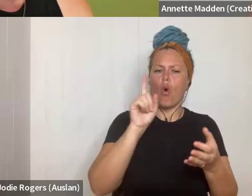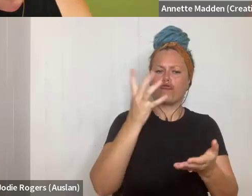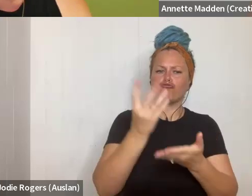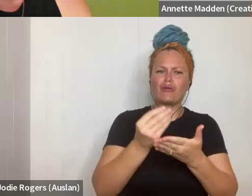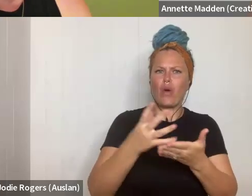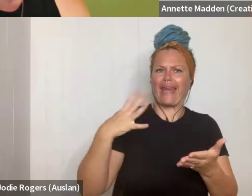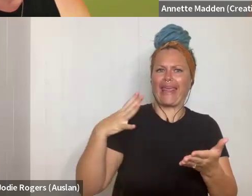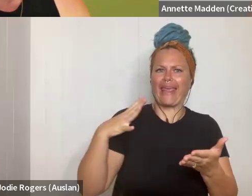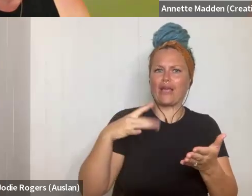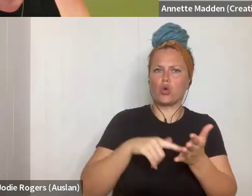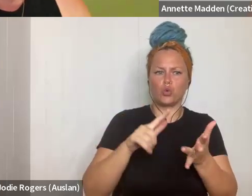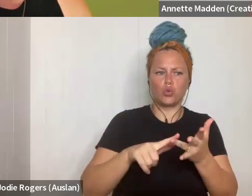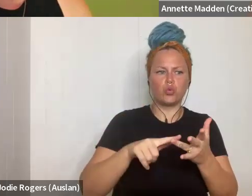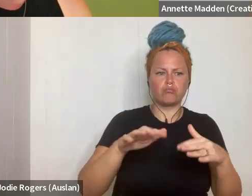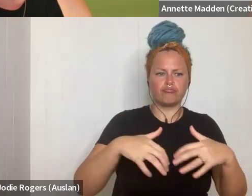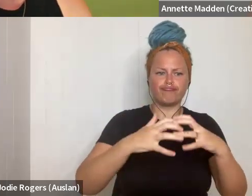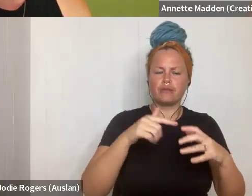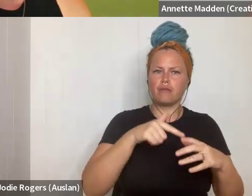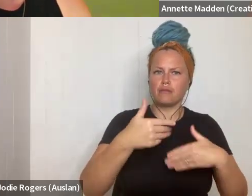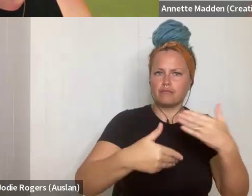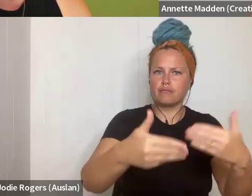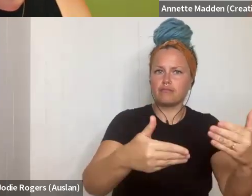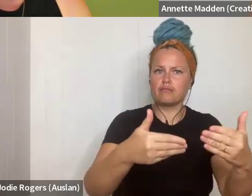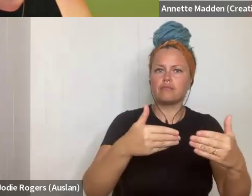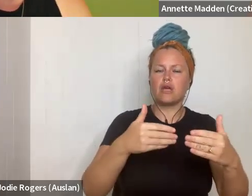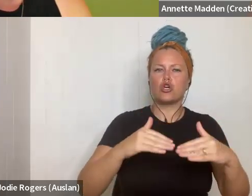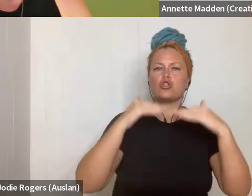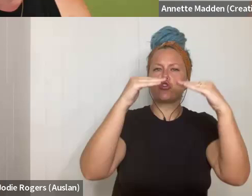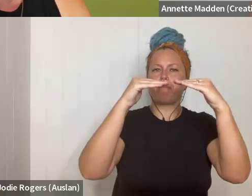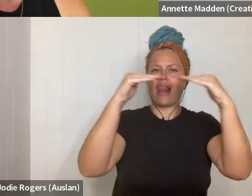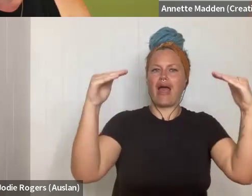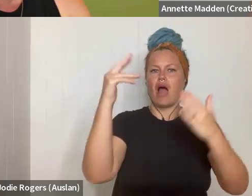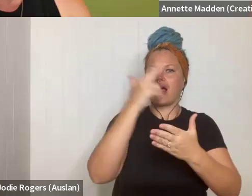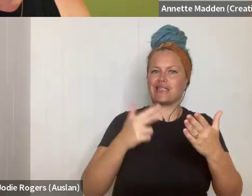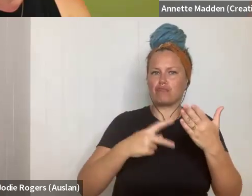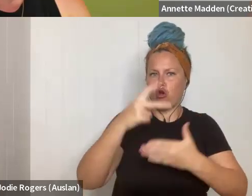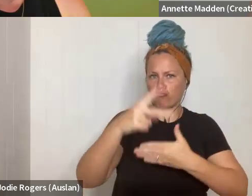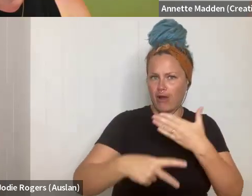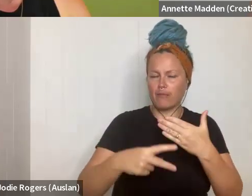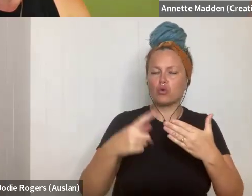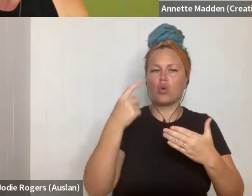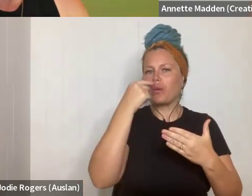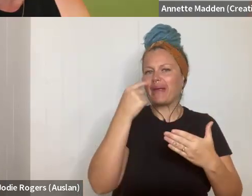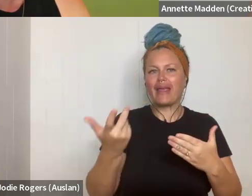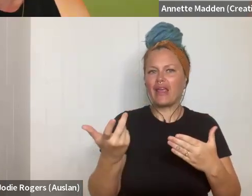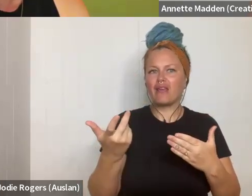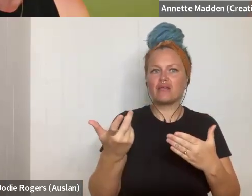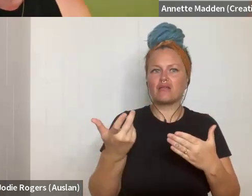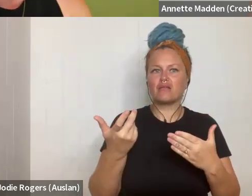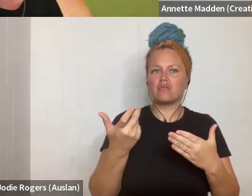it's operational really, so we would like to see in this document, and operational timeline, a staffing plan, what resources you